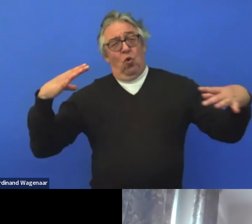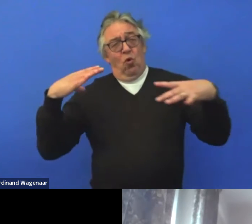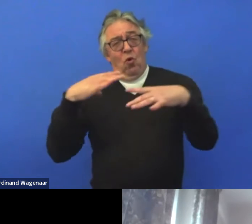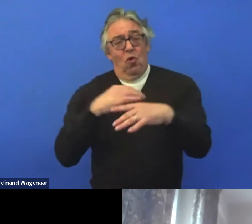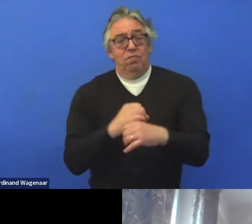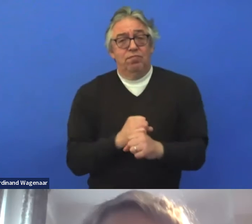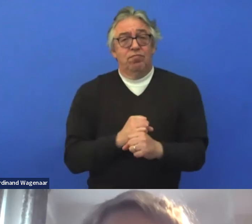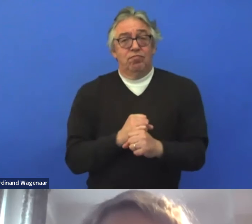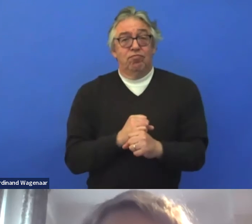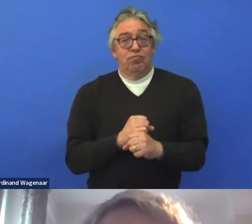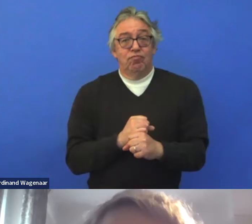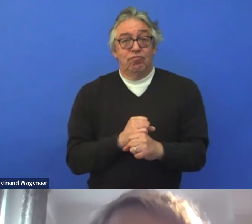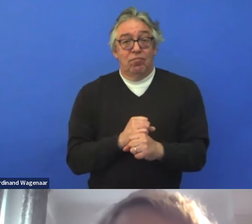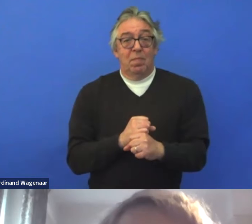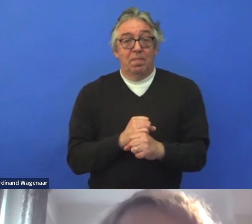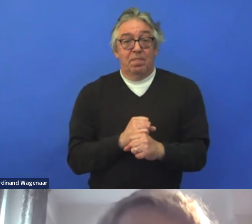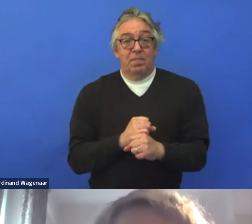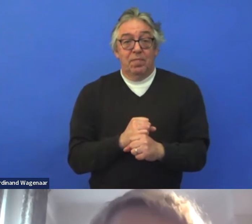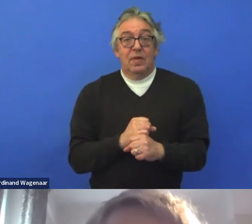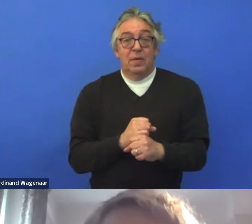that we need in coming months or years